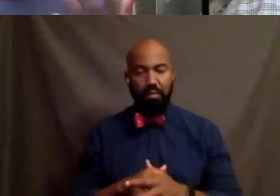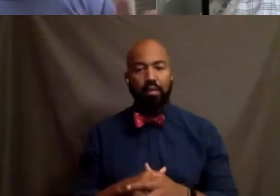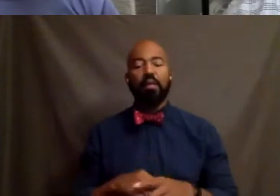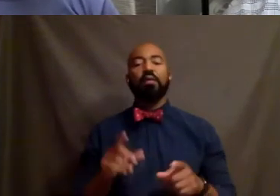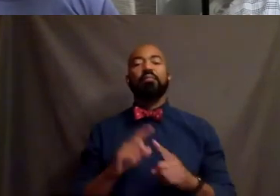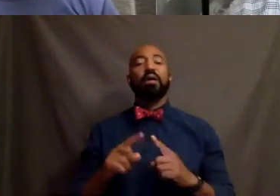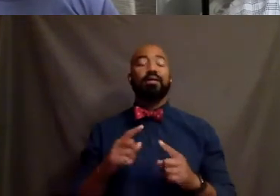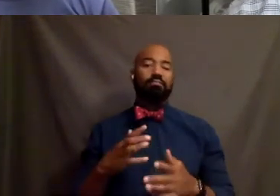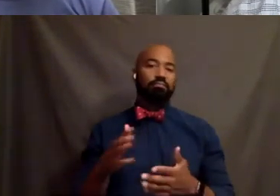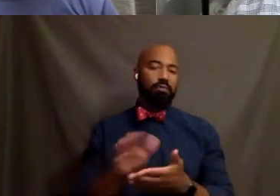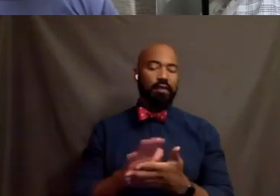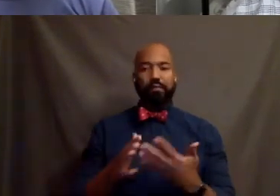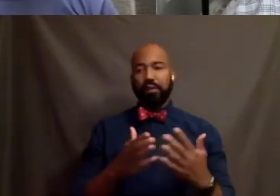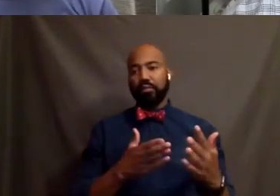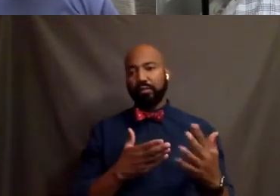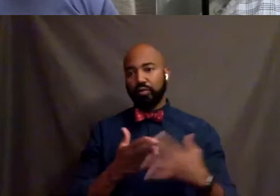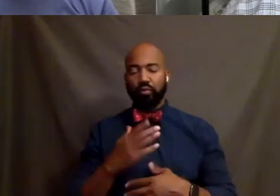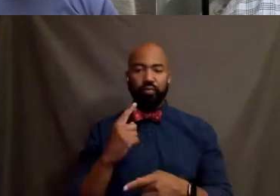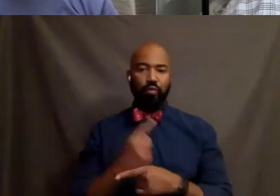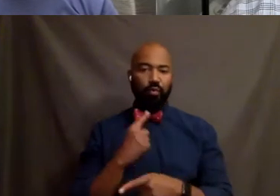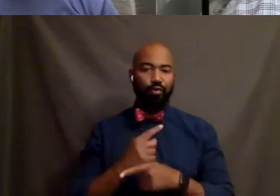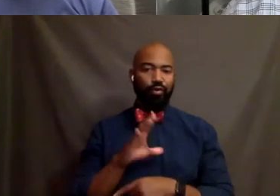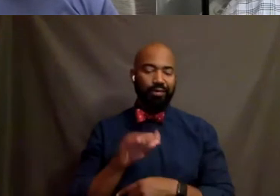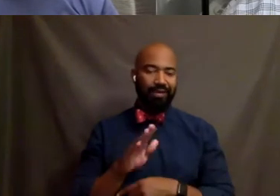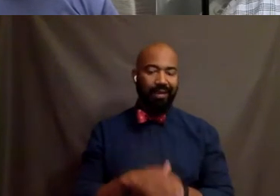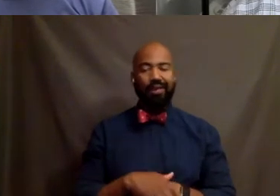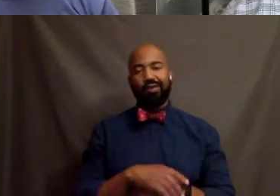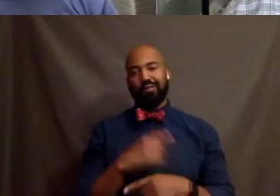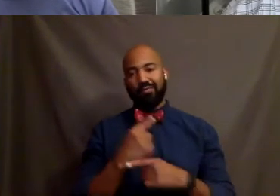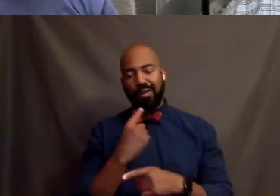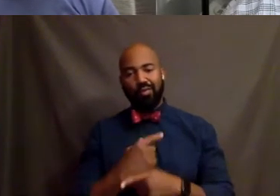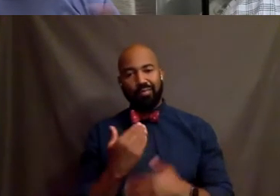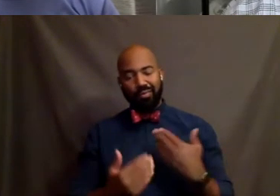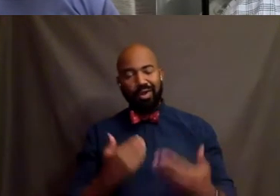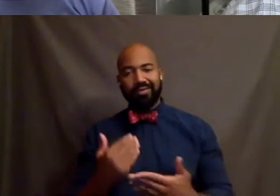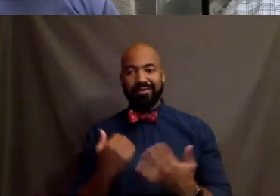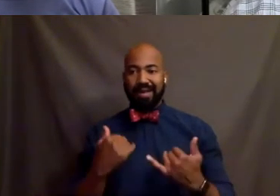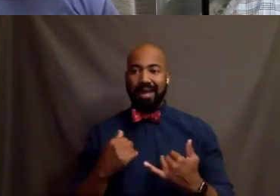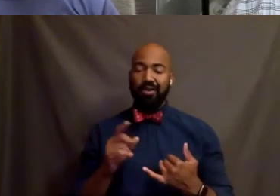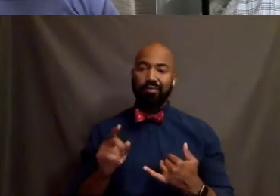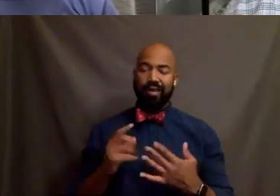and they're doing great. But that really helped open my eyes to the pressures